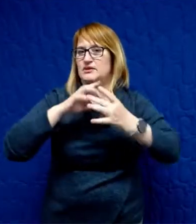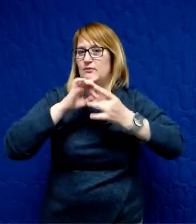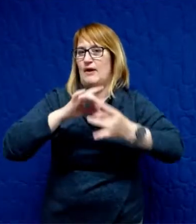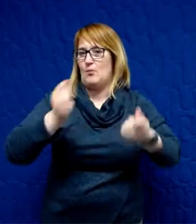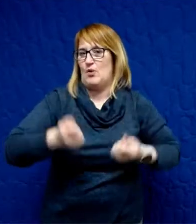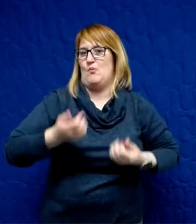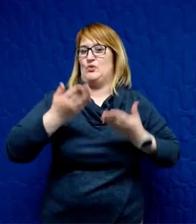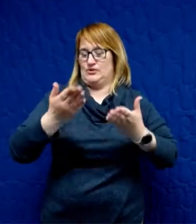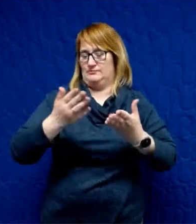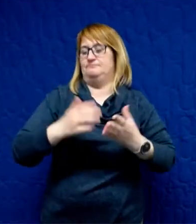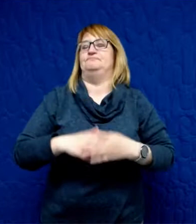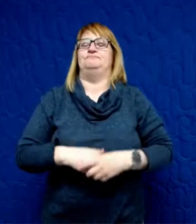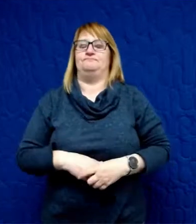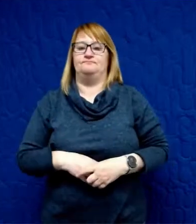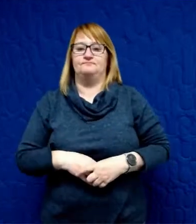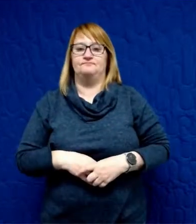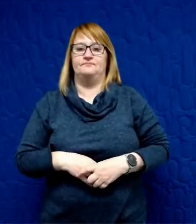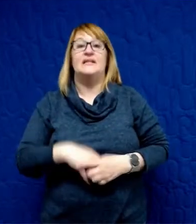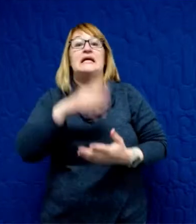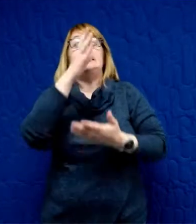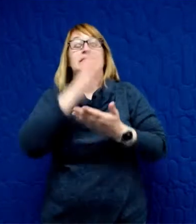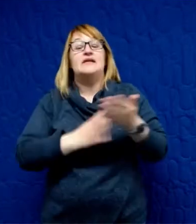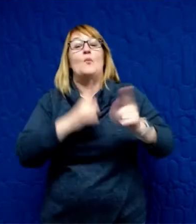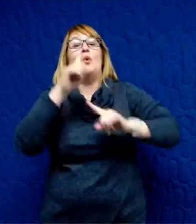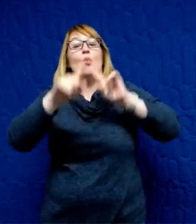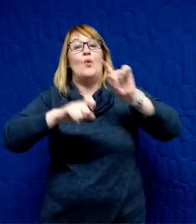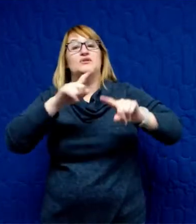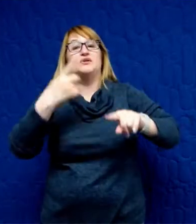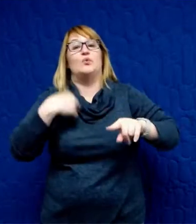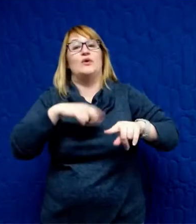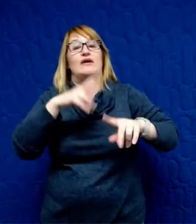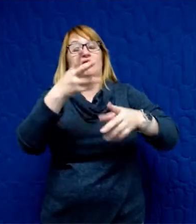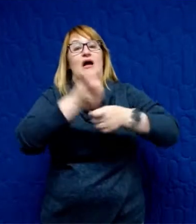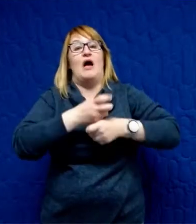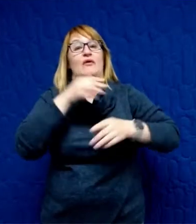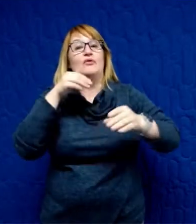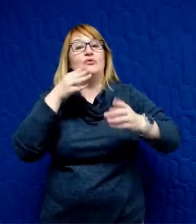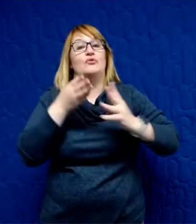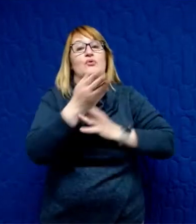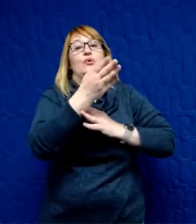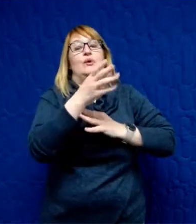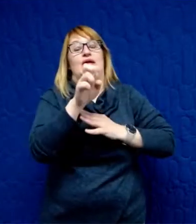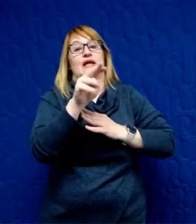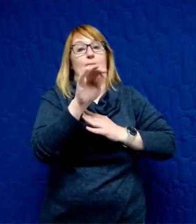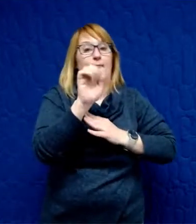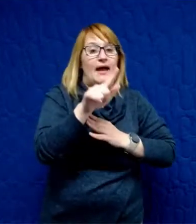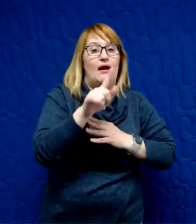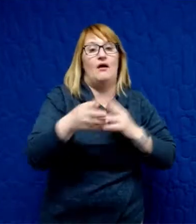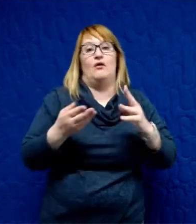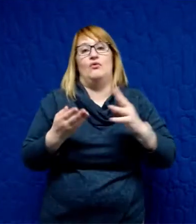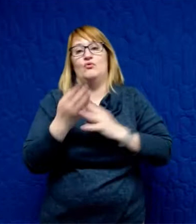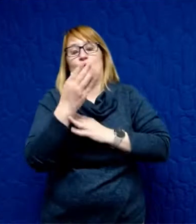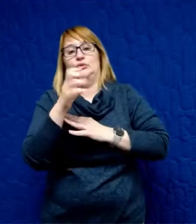started and we have some questions that have been coming in through our emails or through the social media and the hashtag so we're just gonna start with a